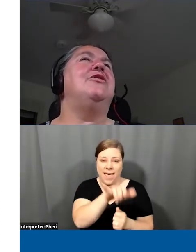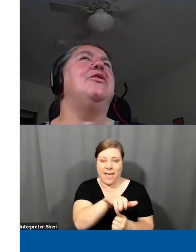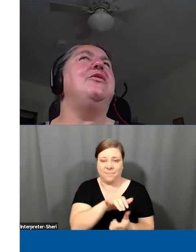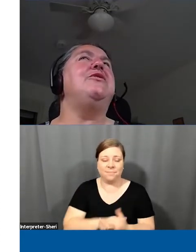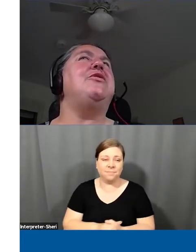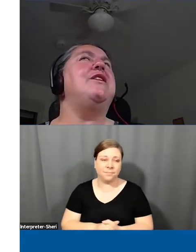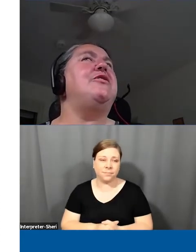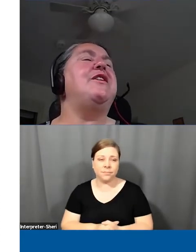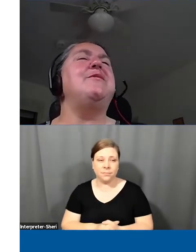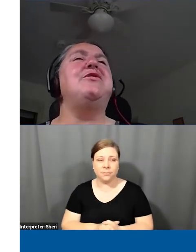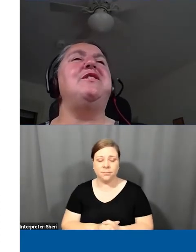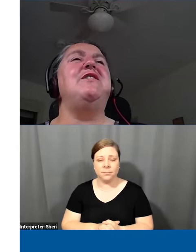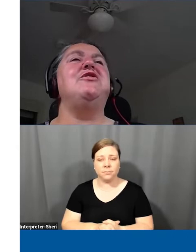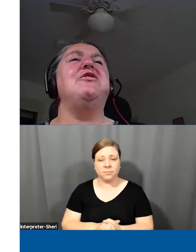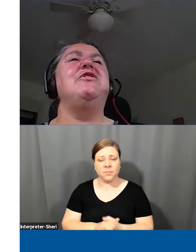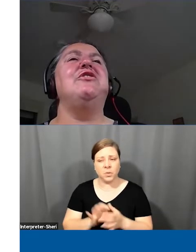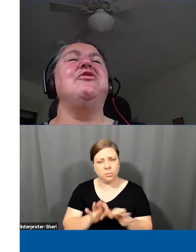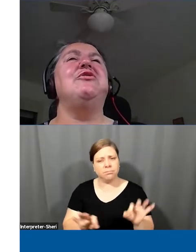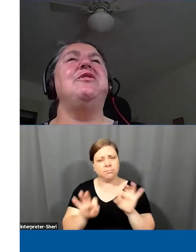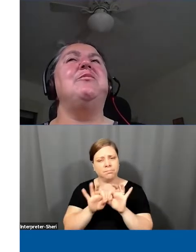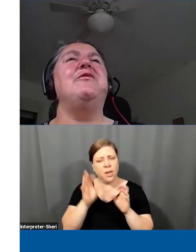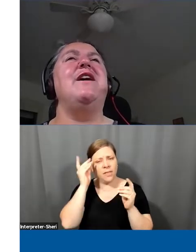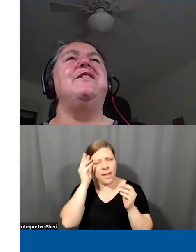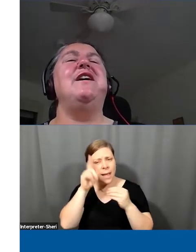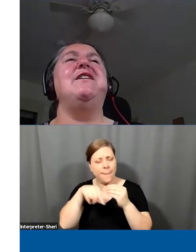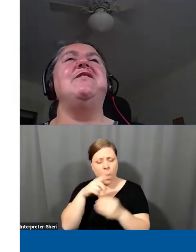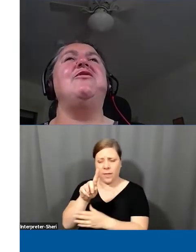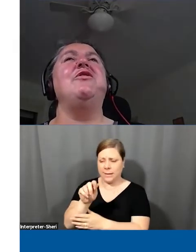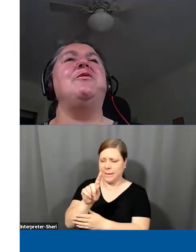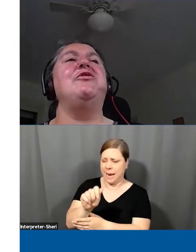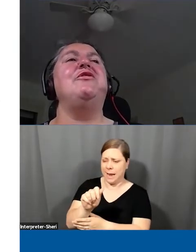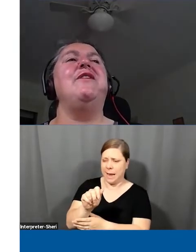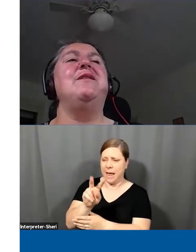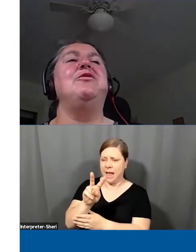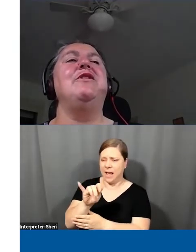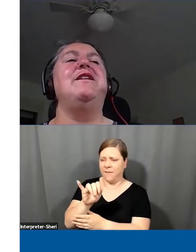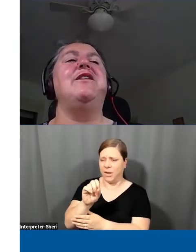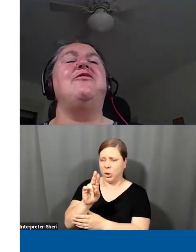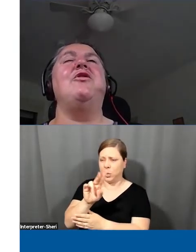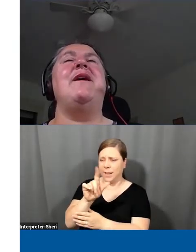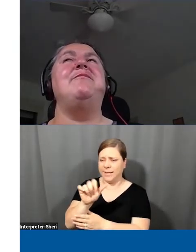So these are things to think about the data visualizations, provide the data for the person available in another format.